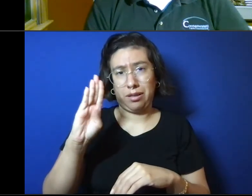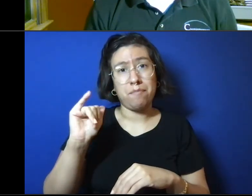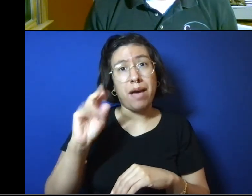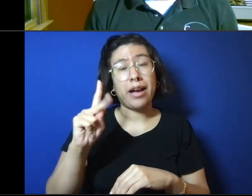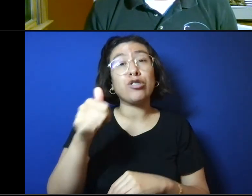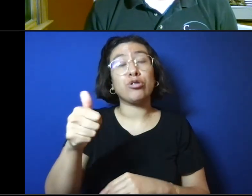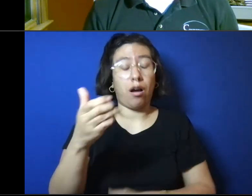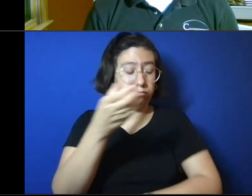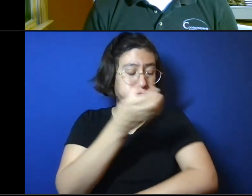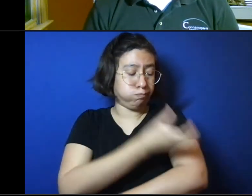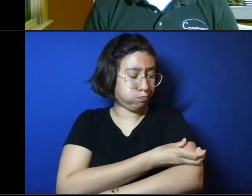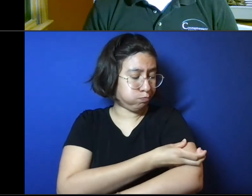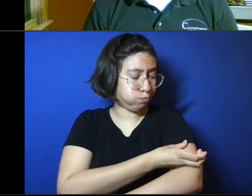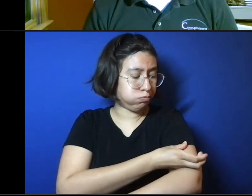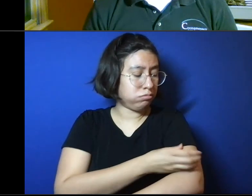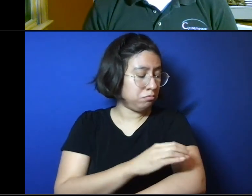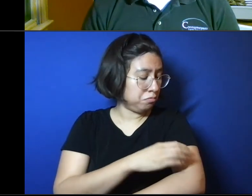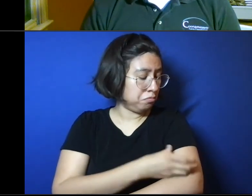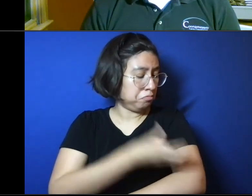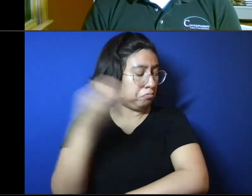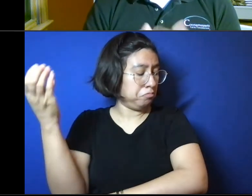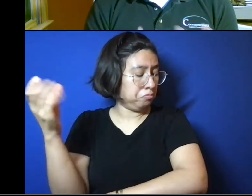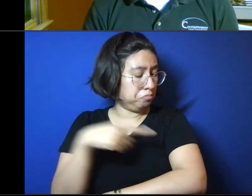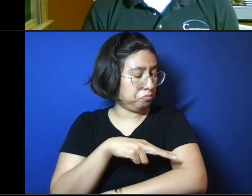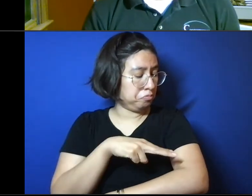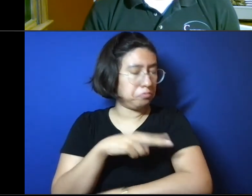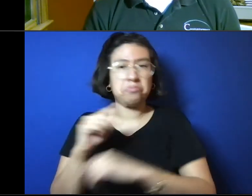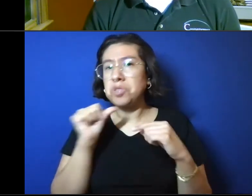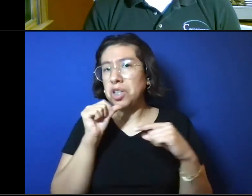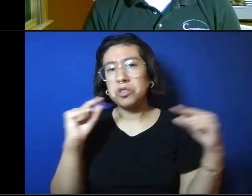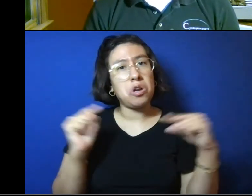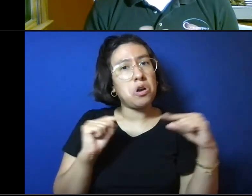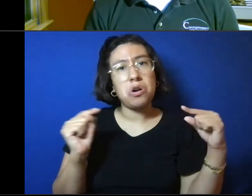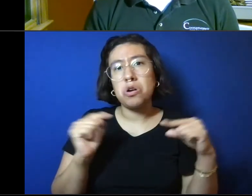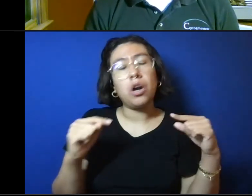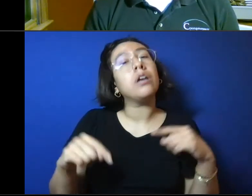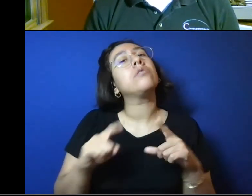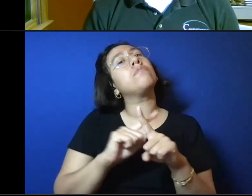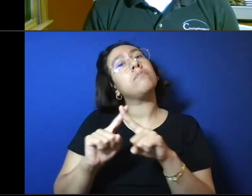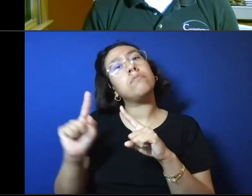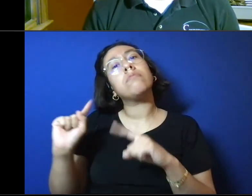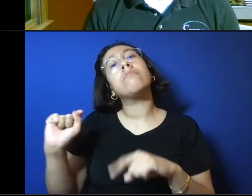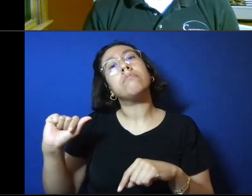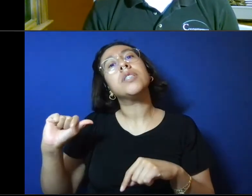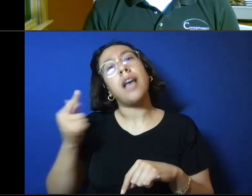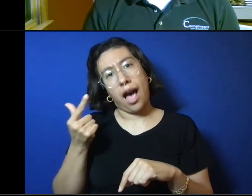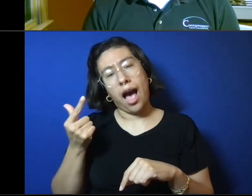you really don't feel any repercussions from that. But there are other types of tags that do leave a little bit more of an impact.